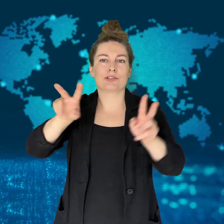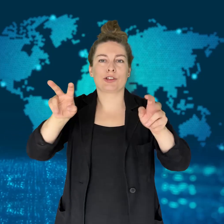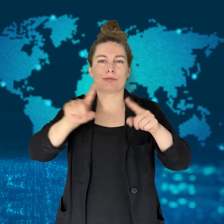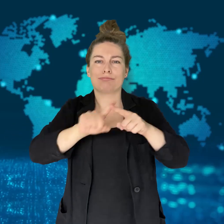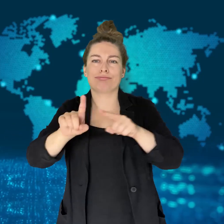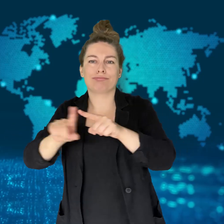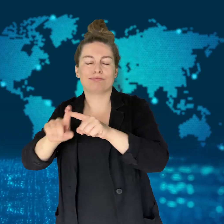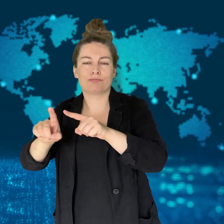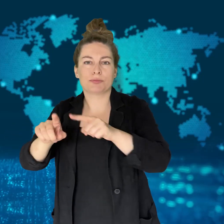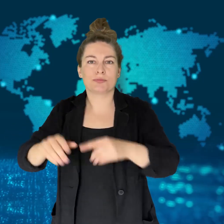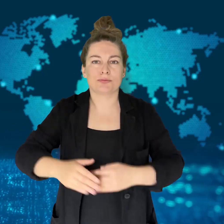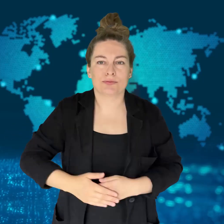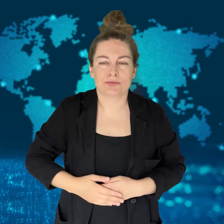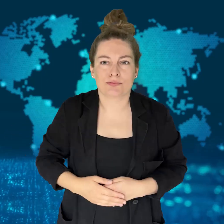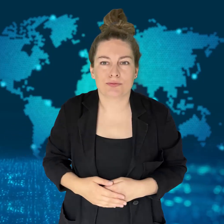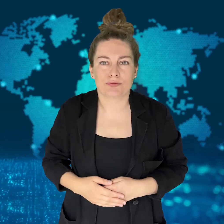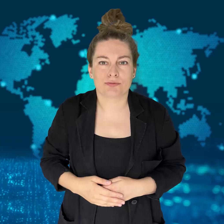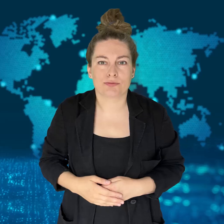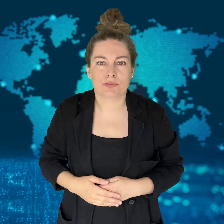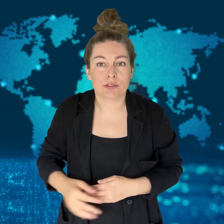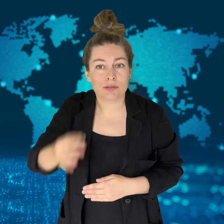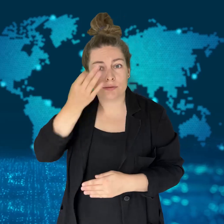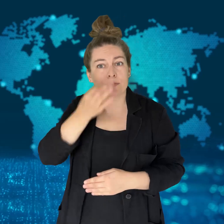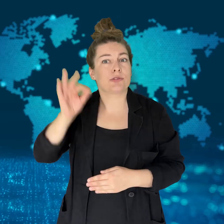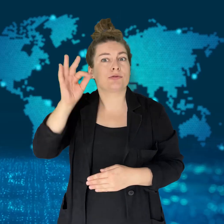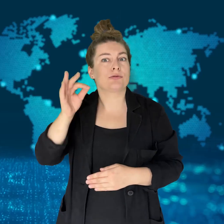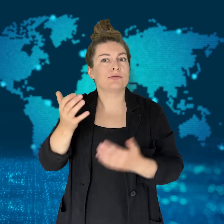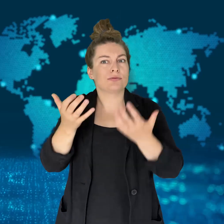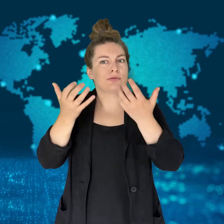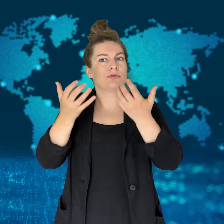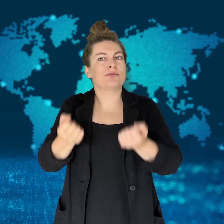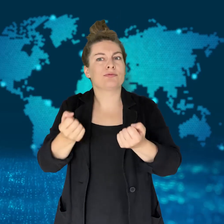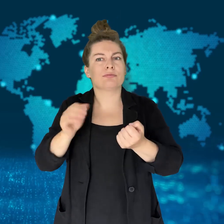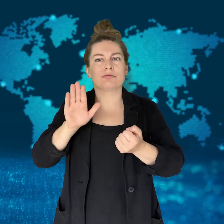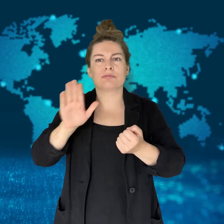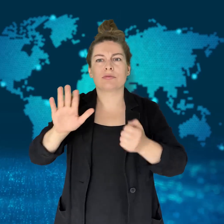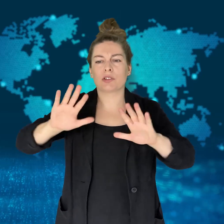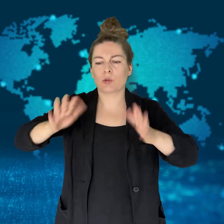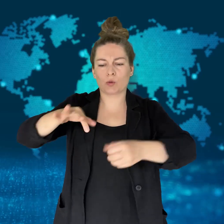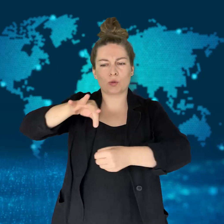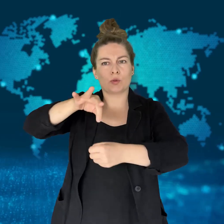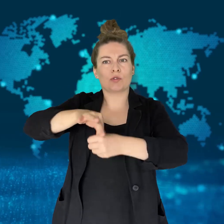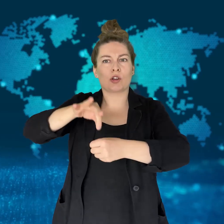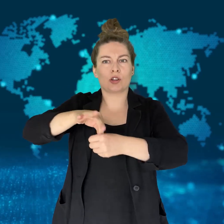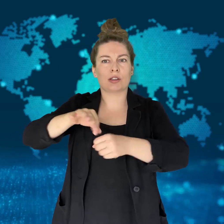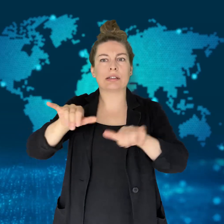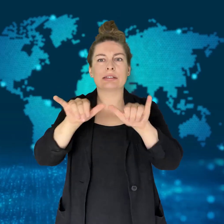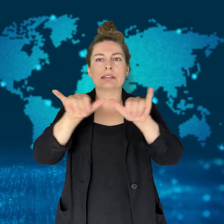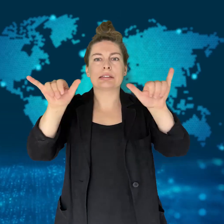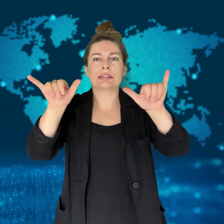passing domestic laws including pensions, taxes, immigration,